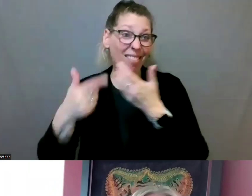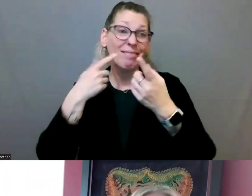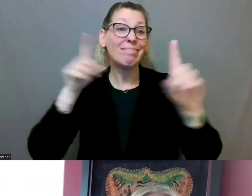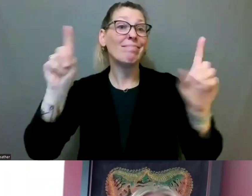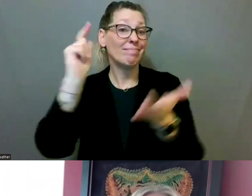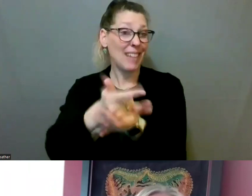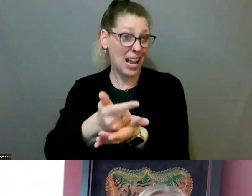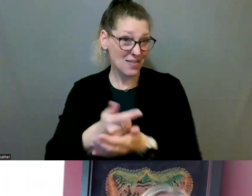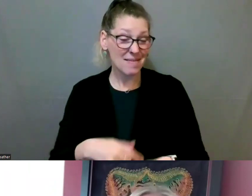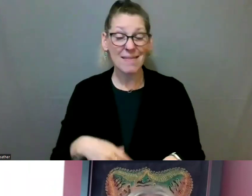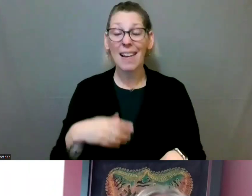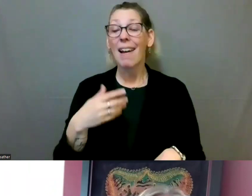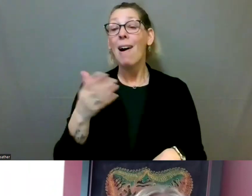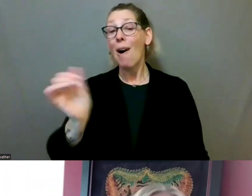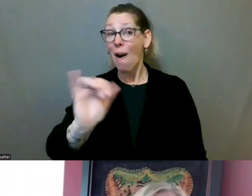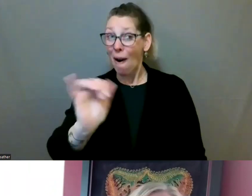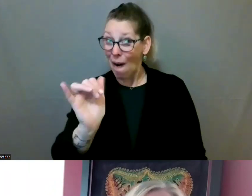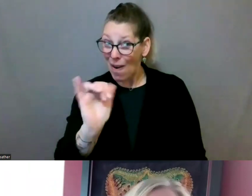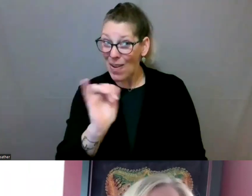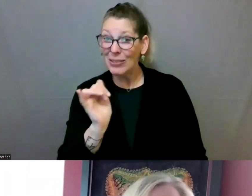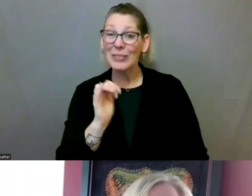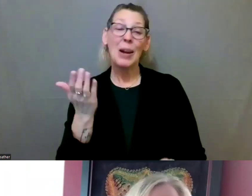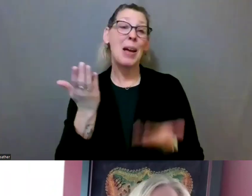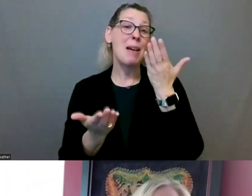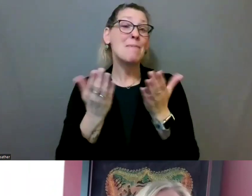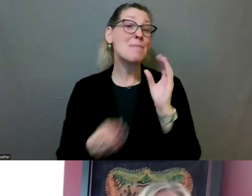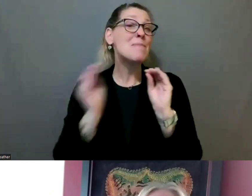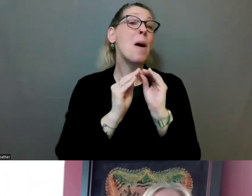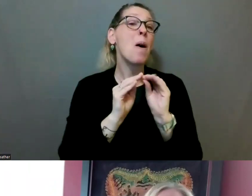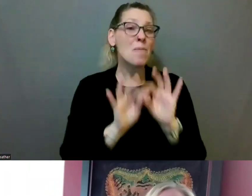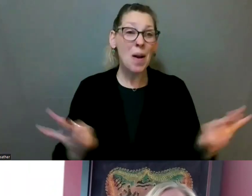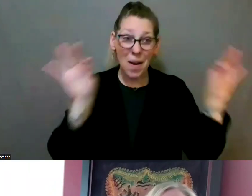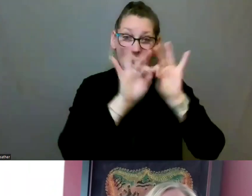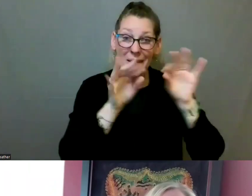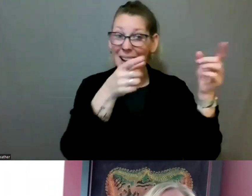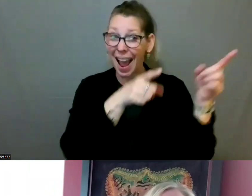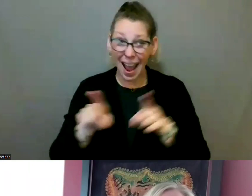and it may be arguably even more importantly, what's also happening for young people